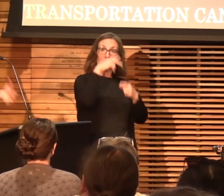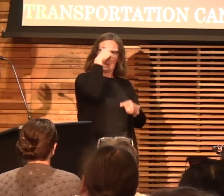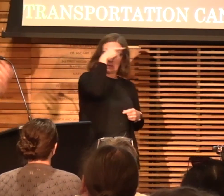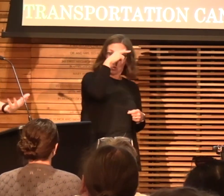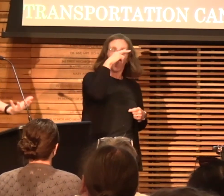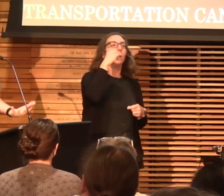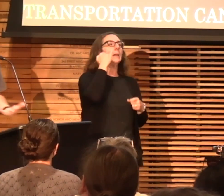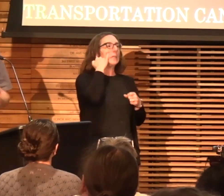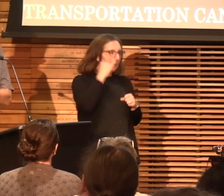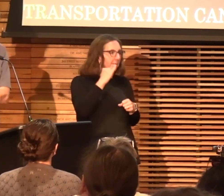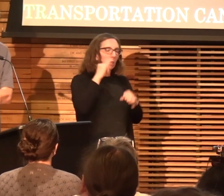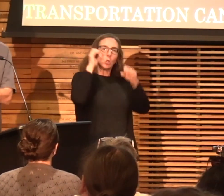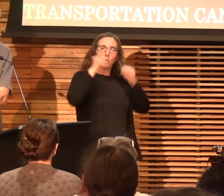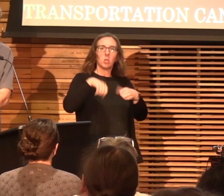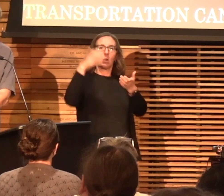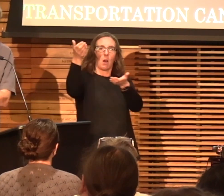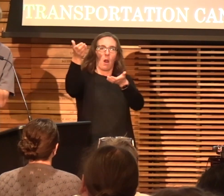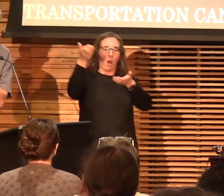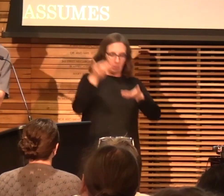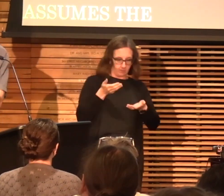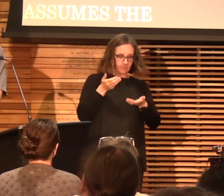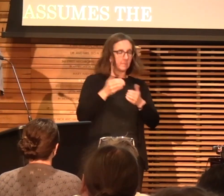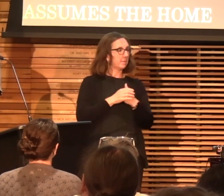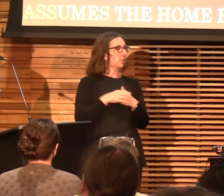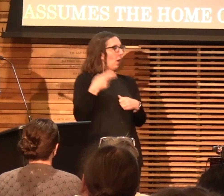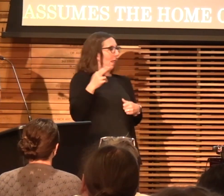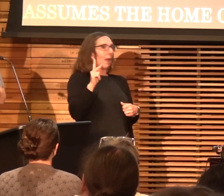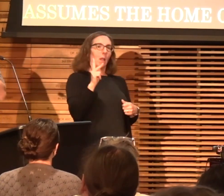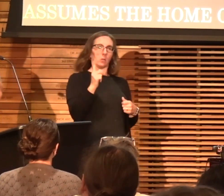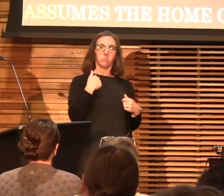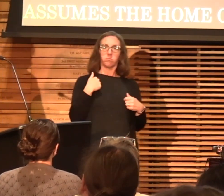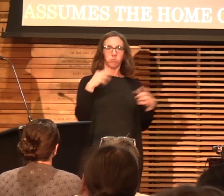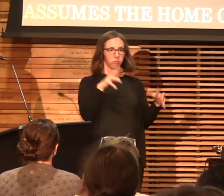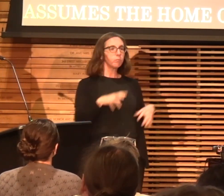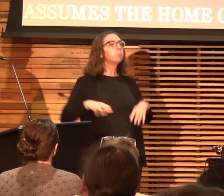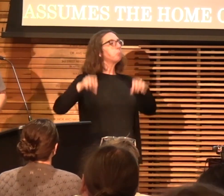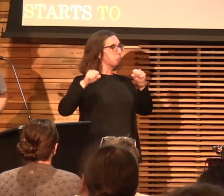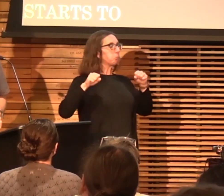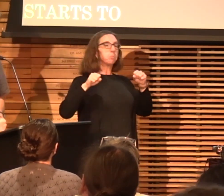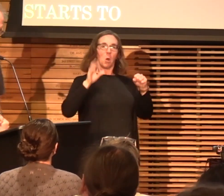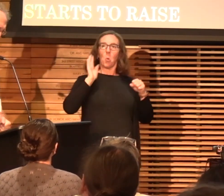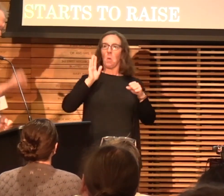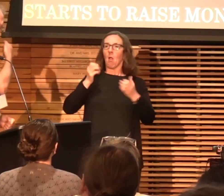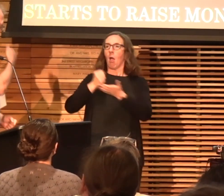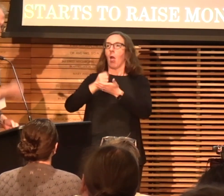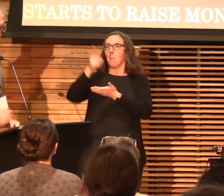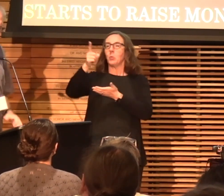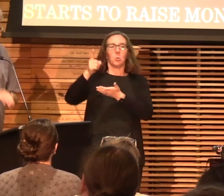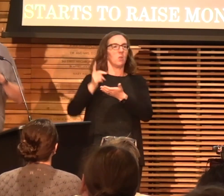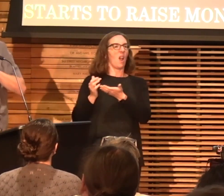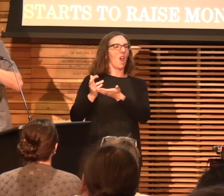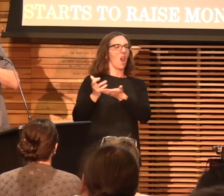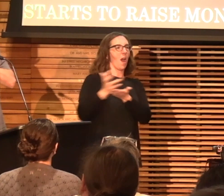So Helen assumes the helm of this rescue mission and starts to raise money to free these refugees.